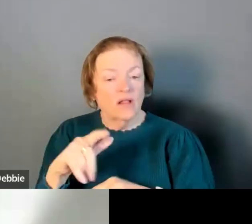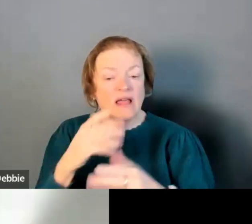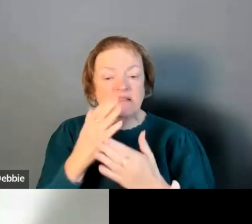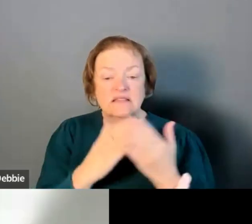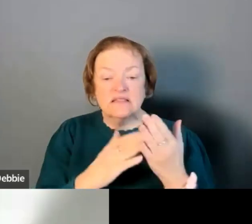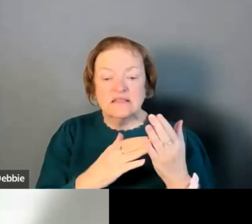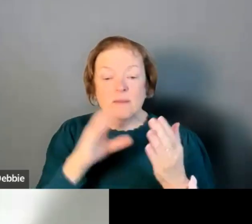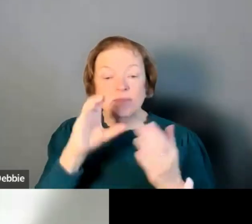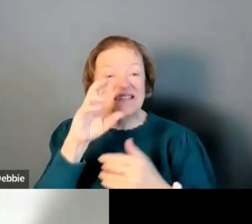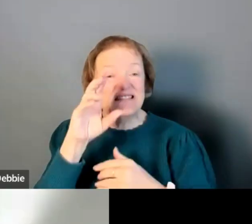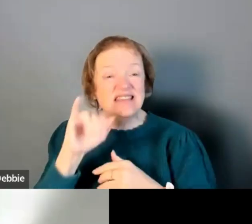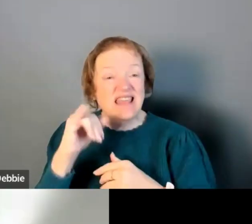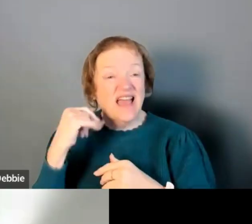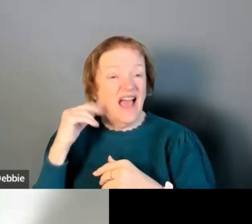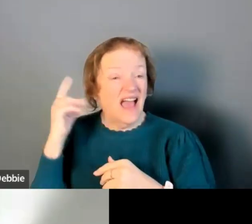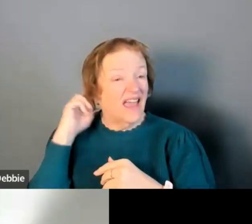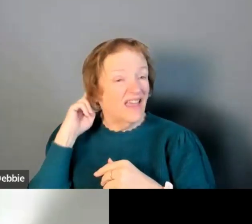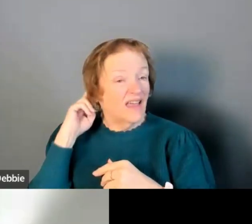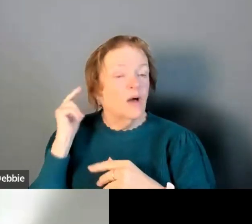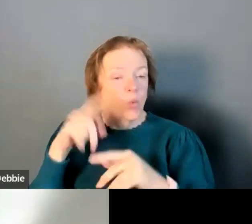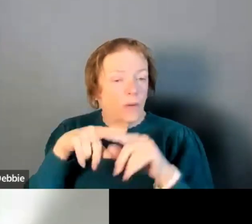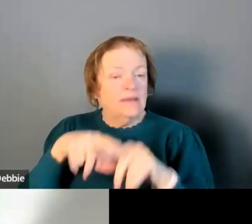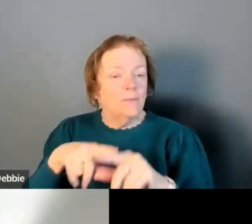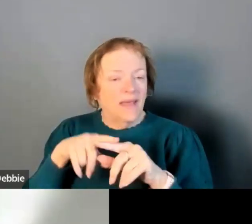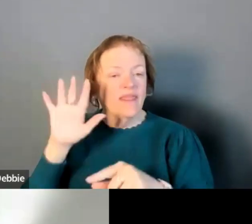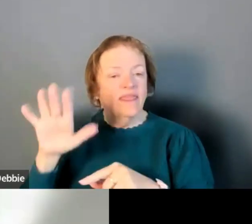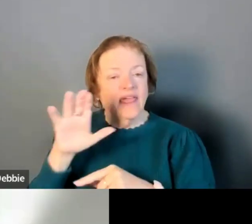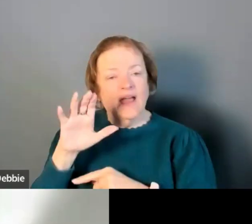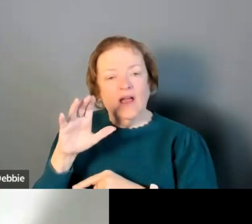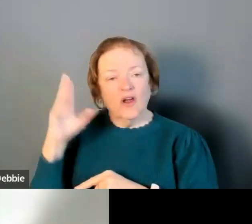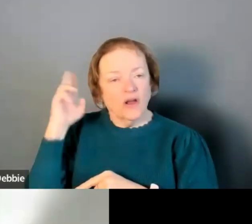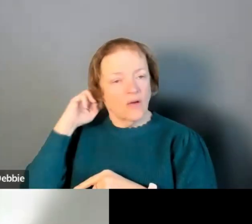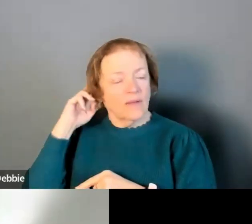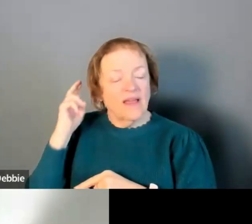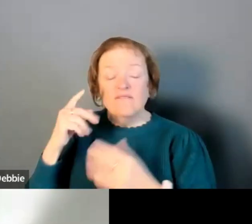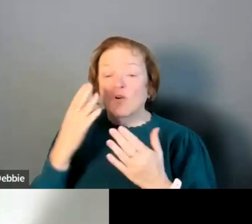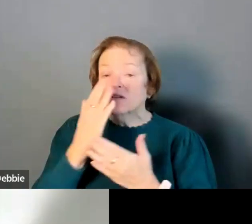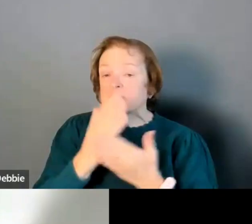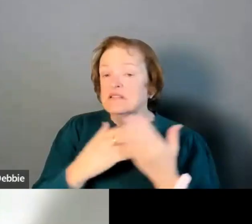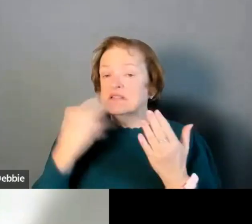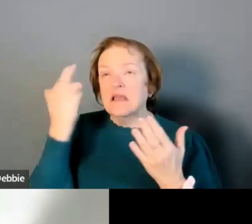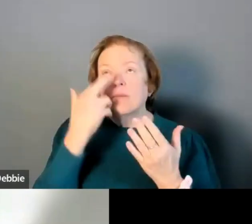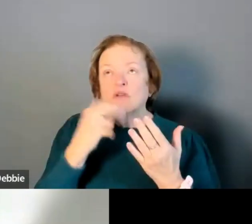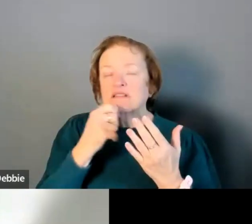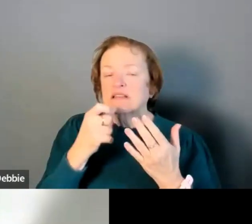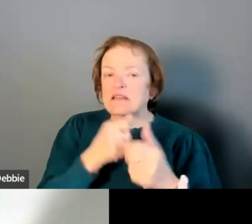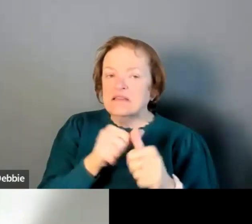That, for some whatever reason. It just does not hold. That's the easiest way for me to say it.